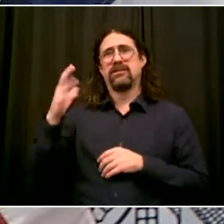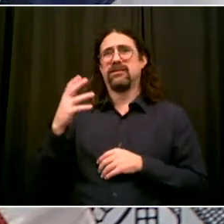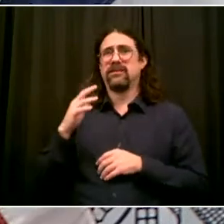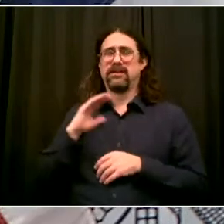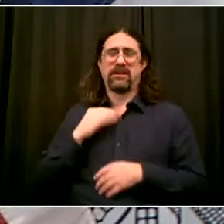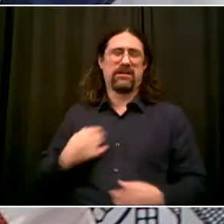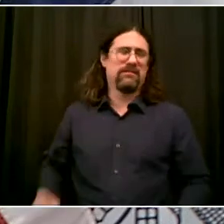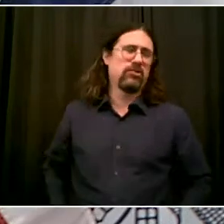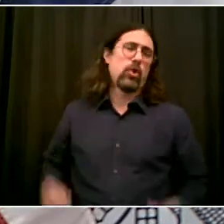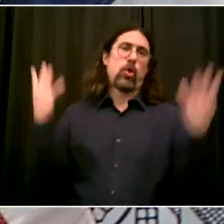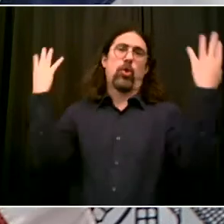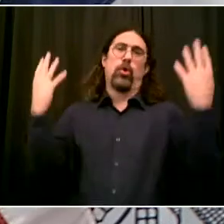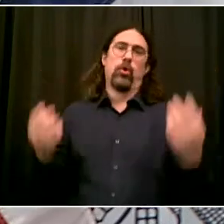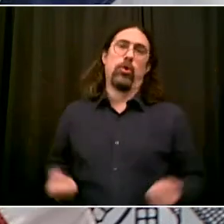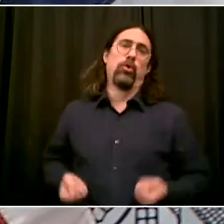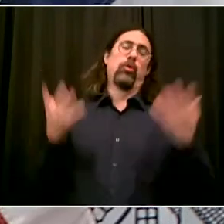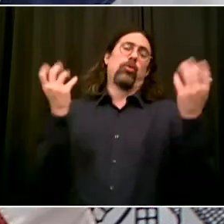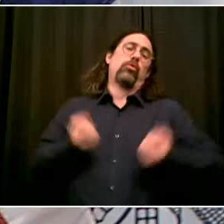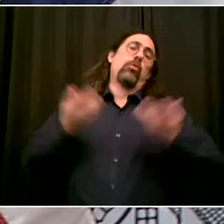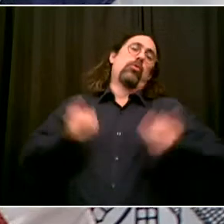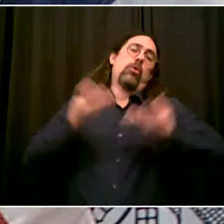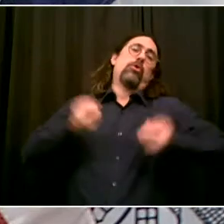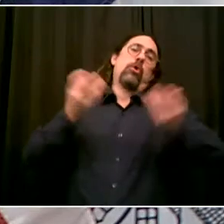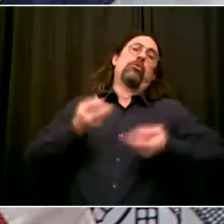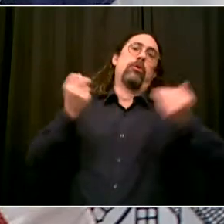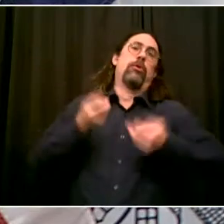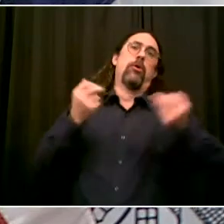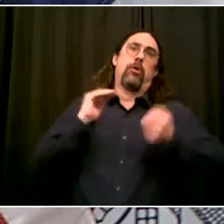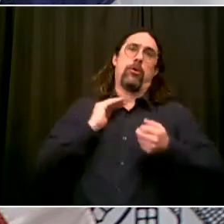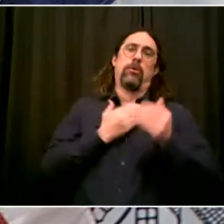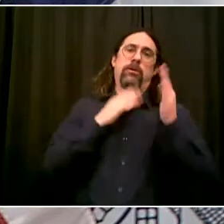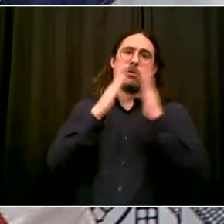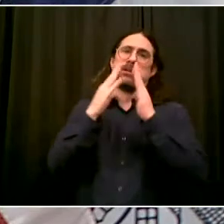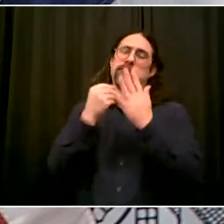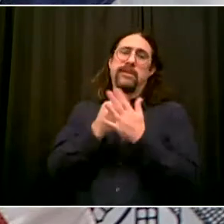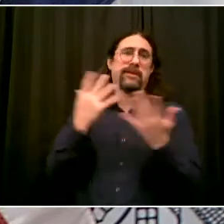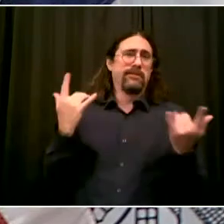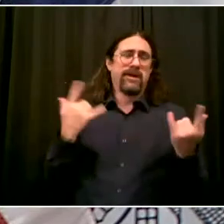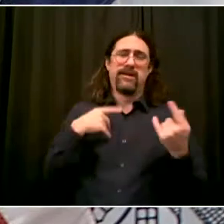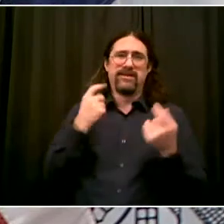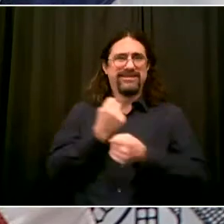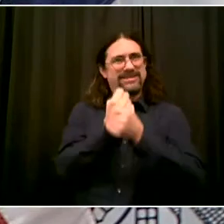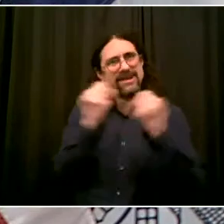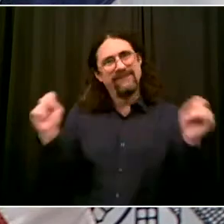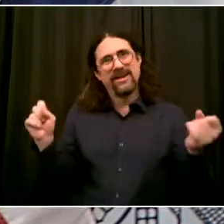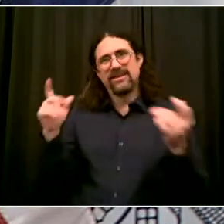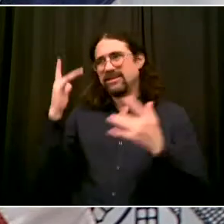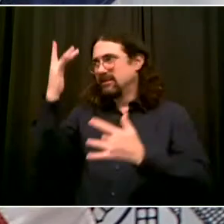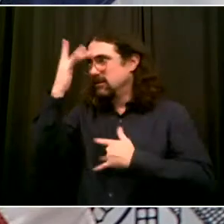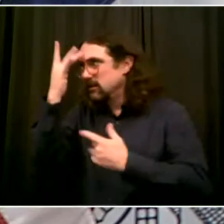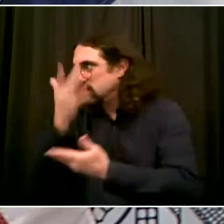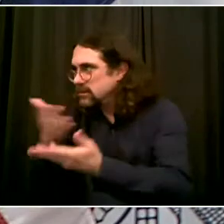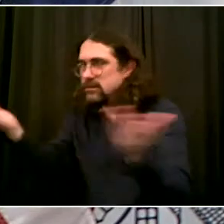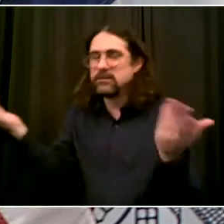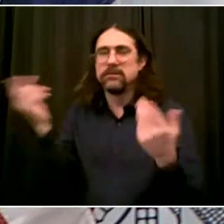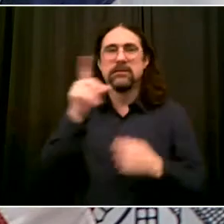THEM HEALTHCARE, FOOD. THERE IS SO MUCH NEED. THE STATE